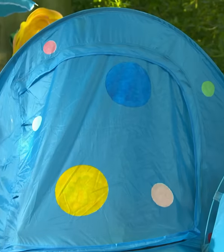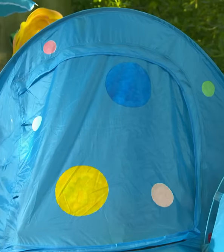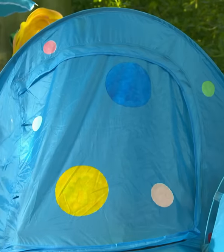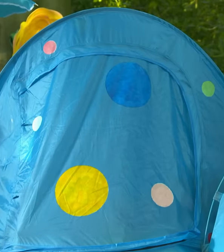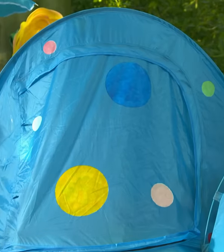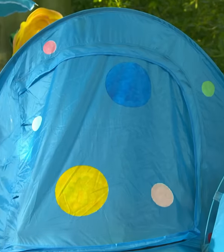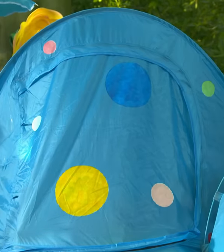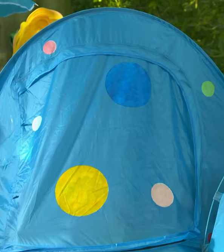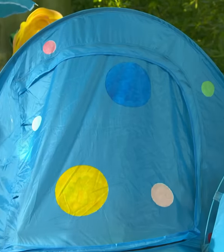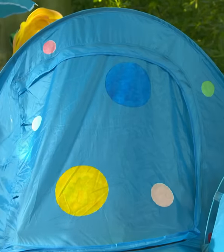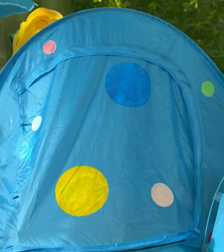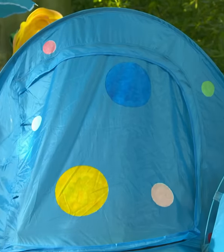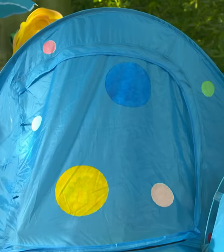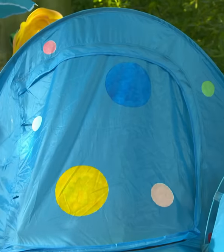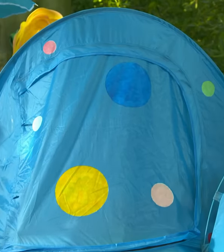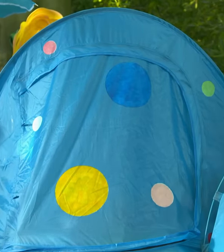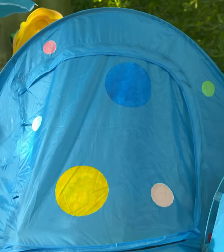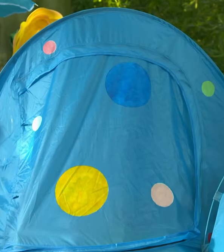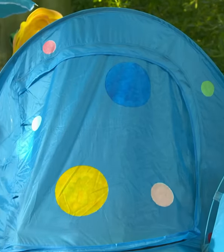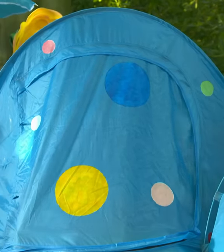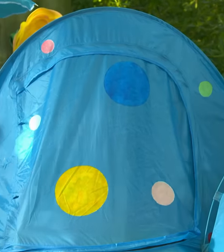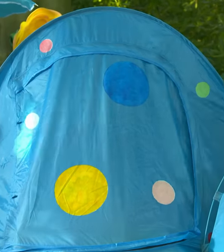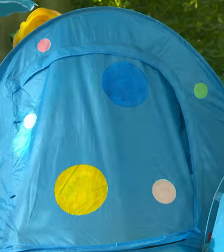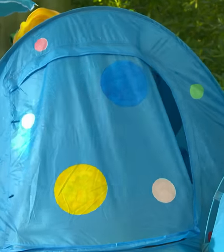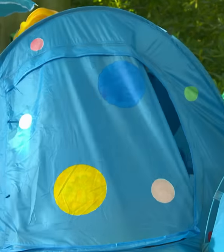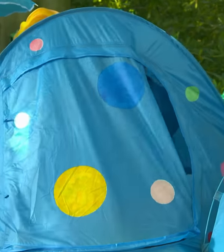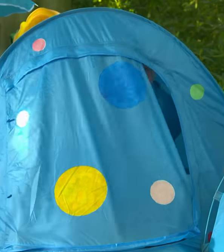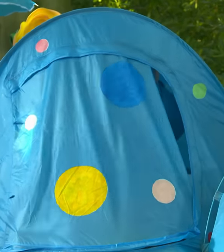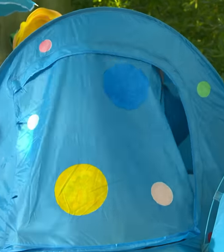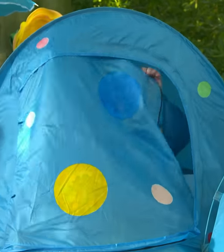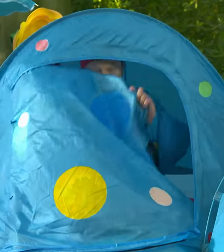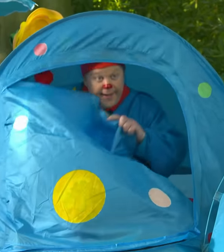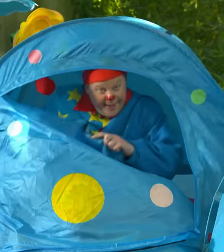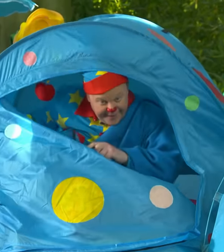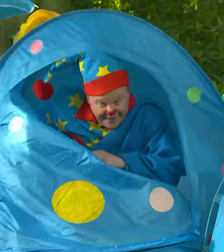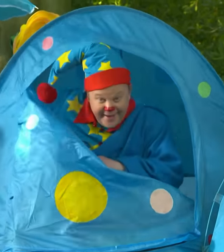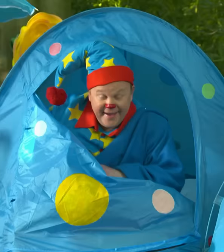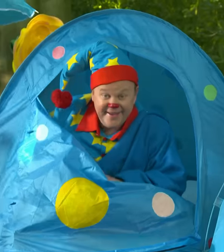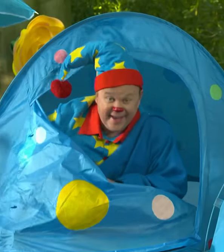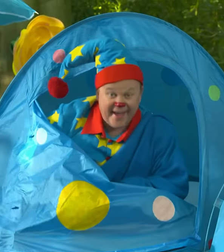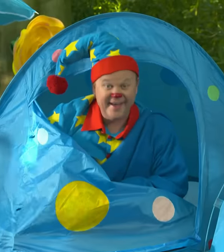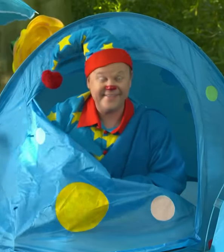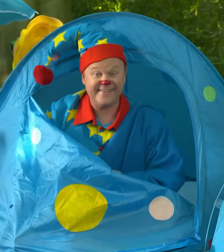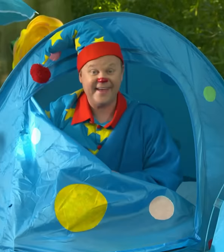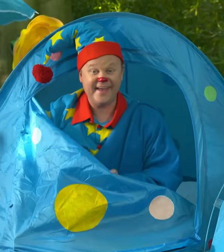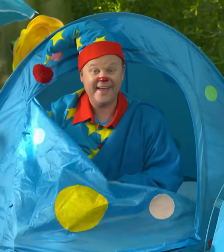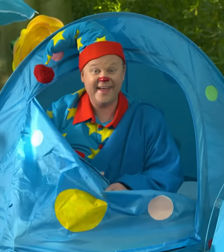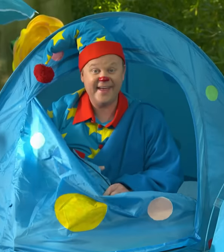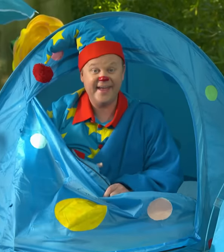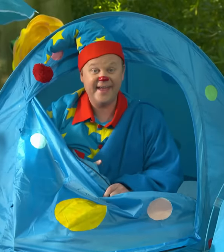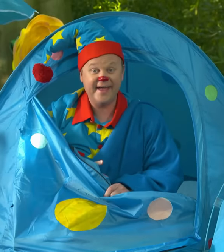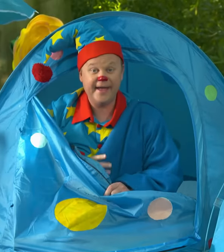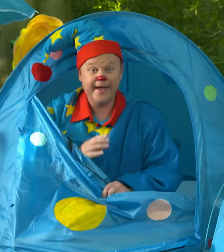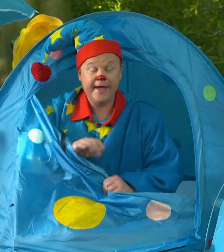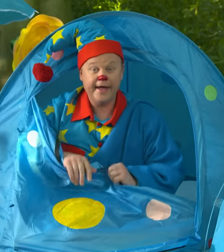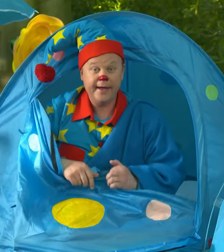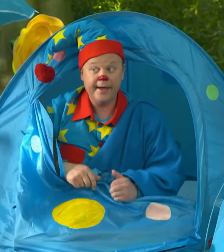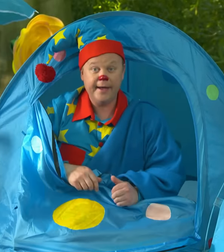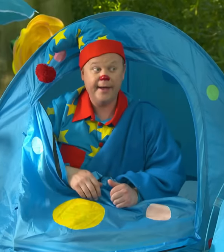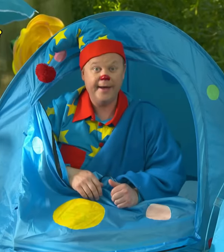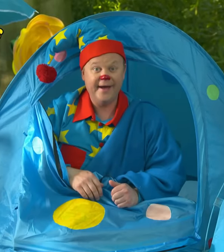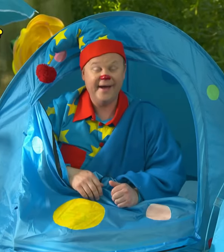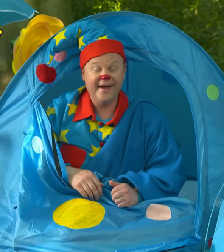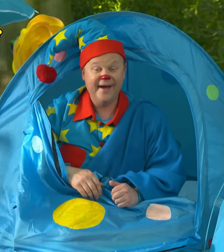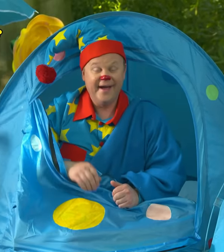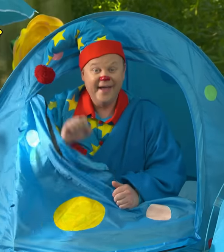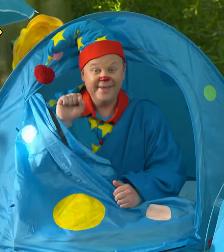so this must be mr tumble's tent mr tumble yes is it time for you to go to sleep now mr tumble